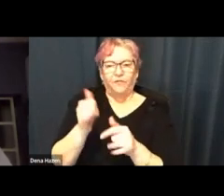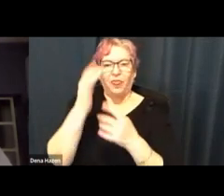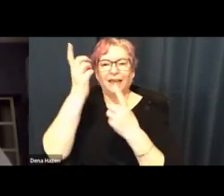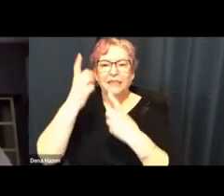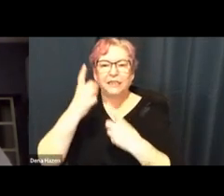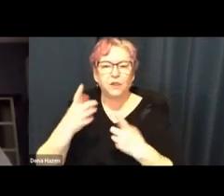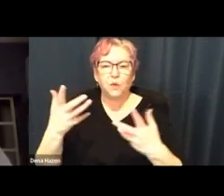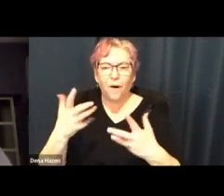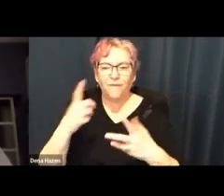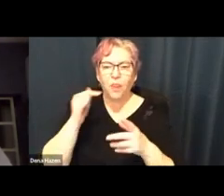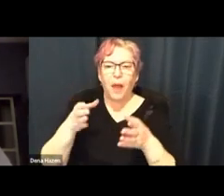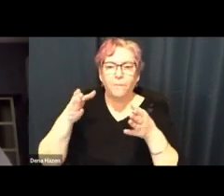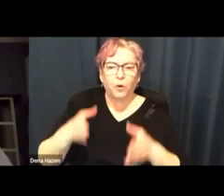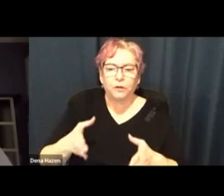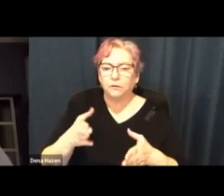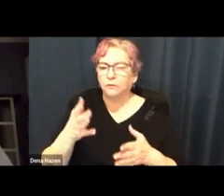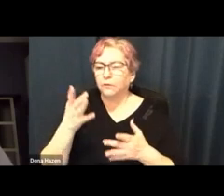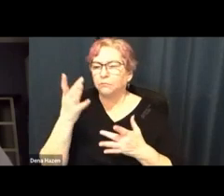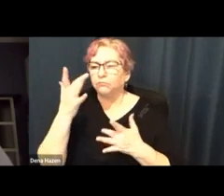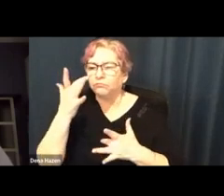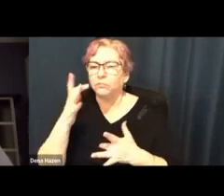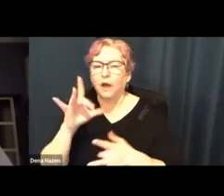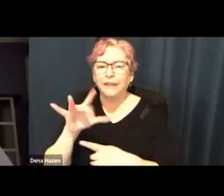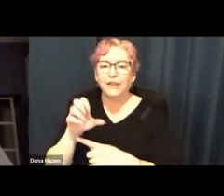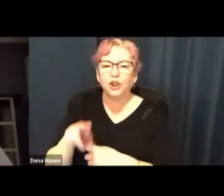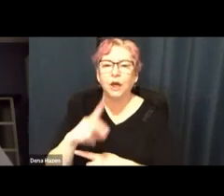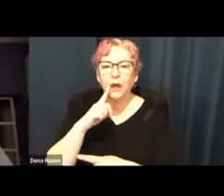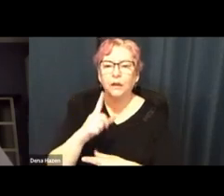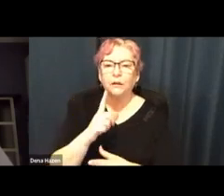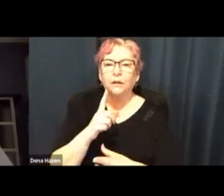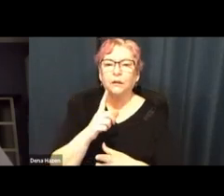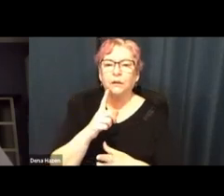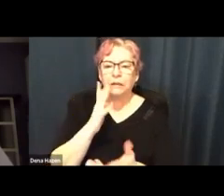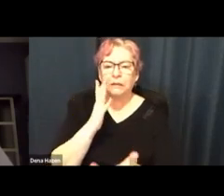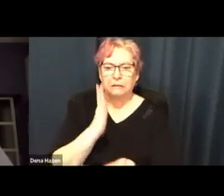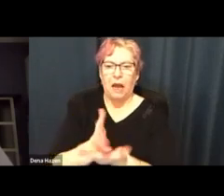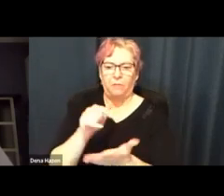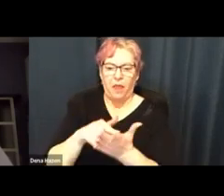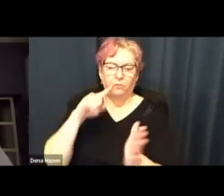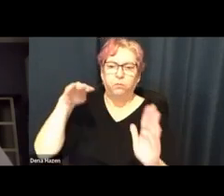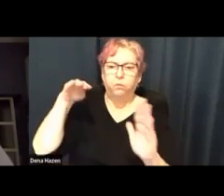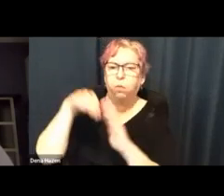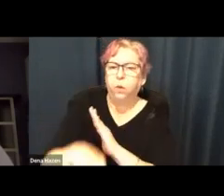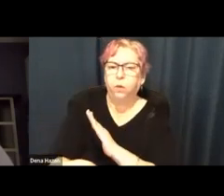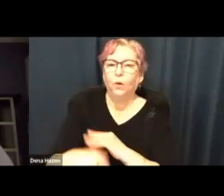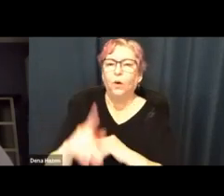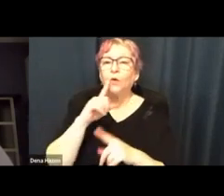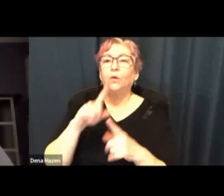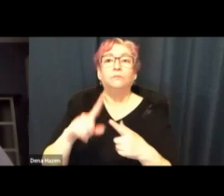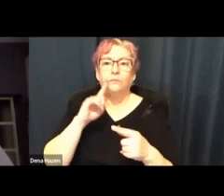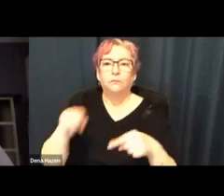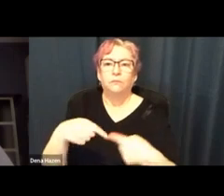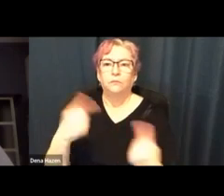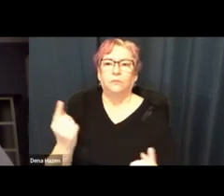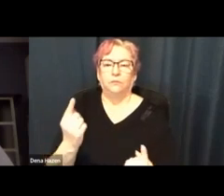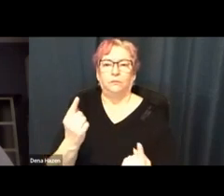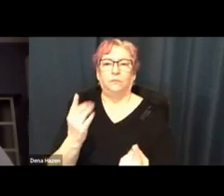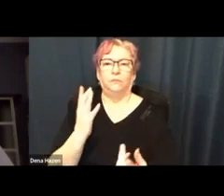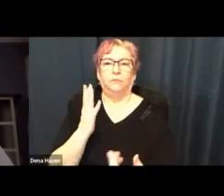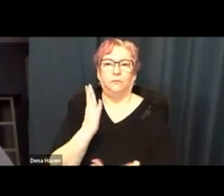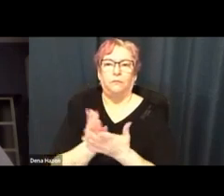a person's condition and to stop disease progression or even to reverse symptoms.